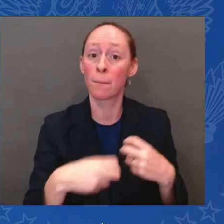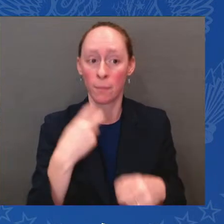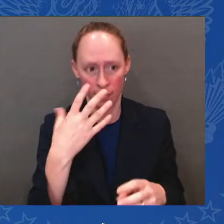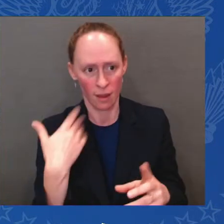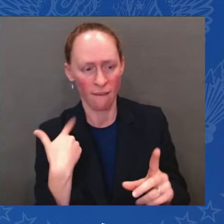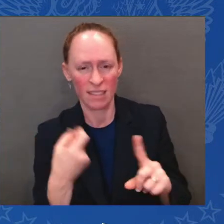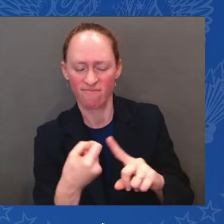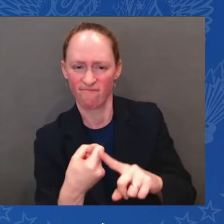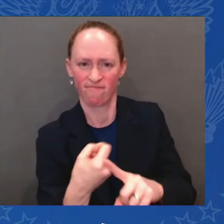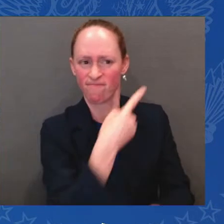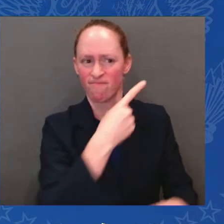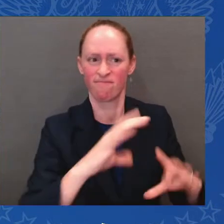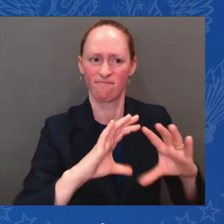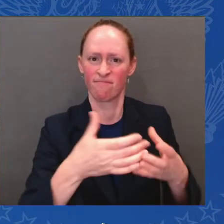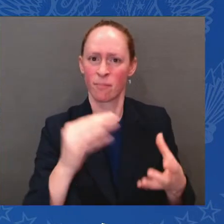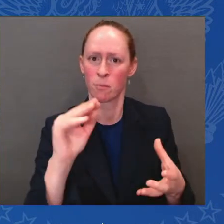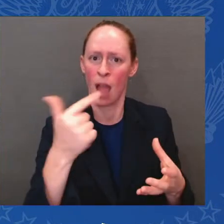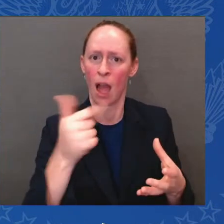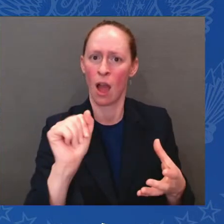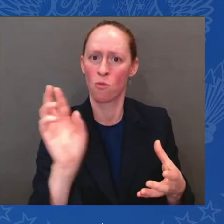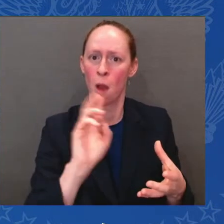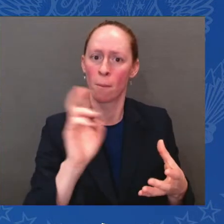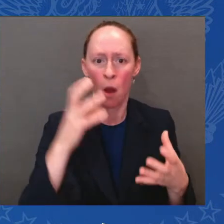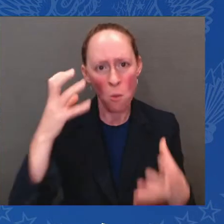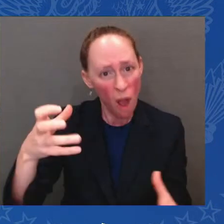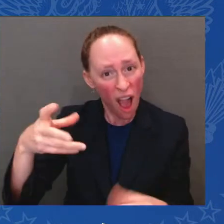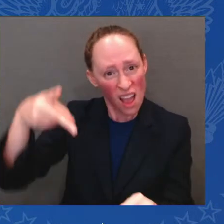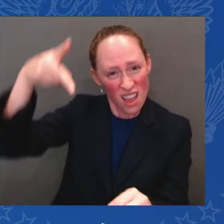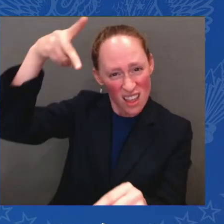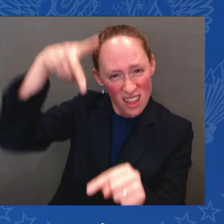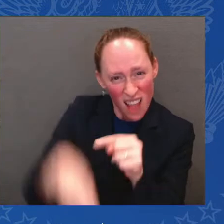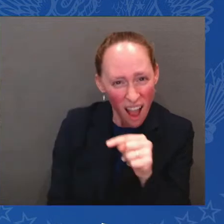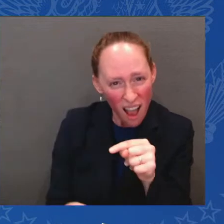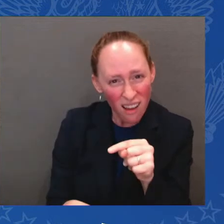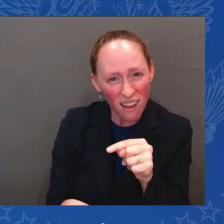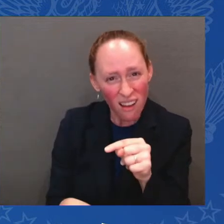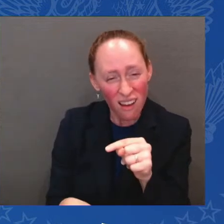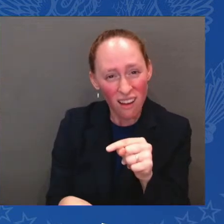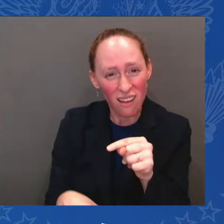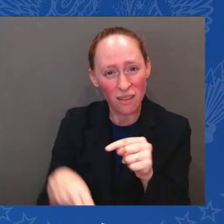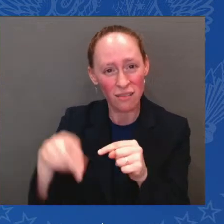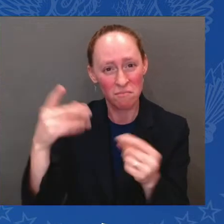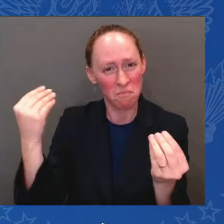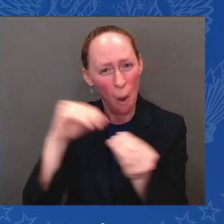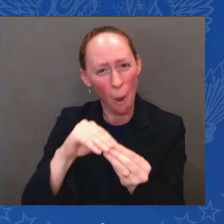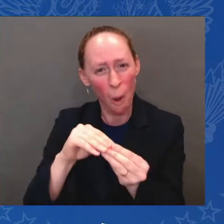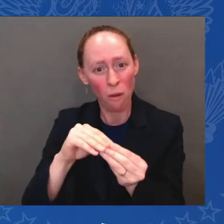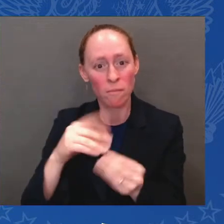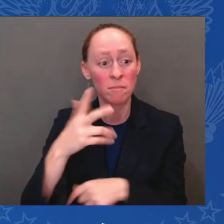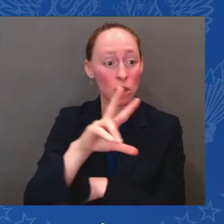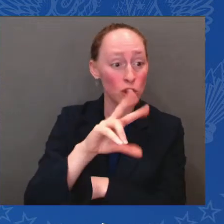that would've been devastating for millions of Americans. They failed again. They failed again, and we stopped them.